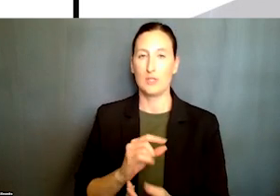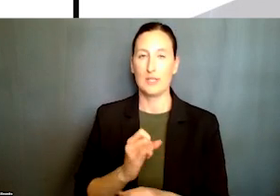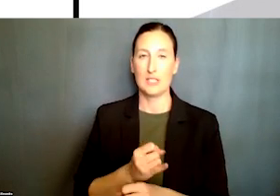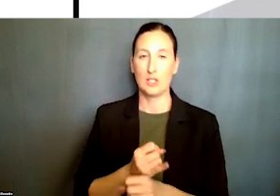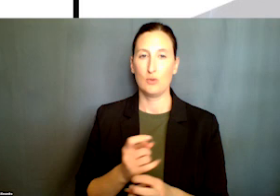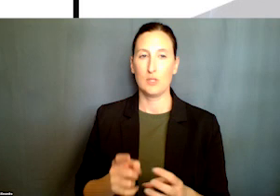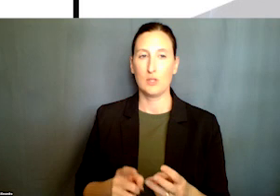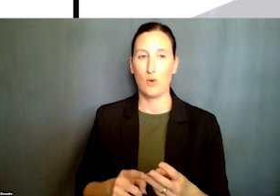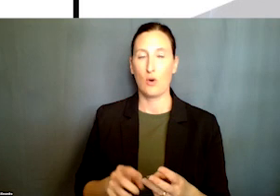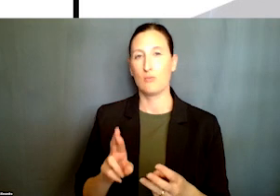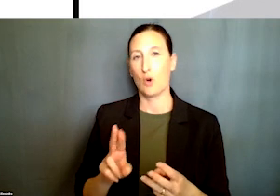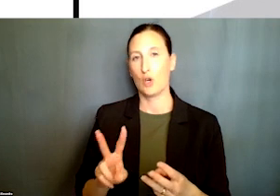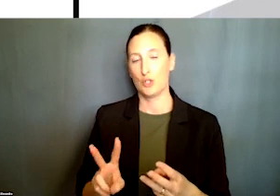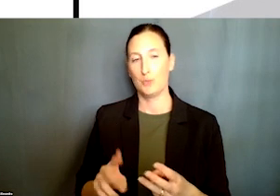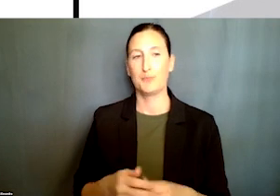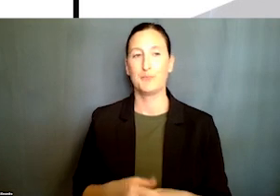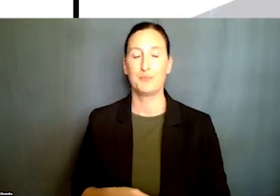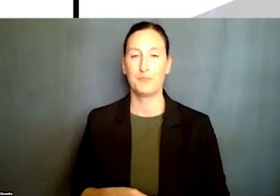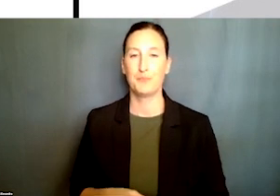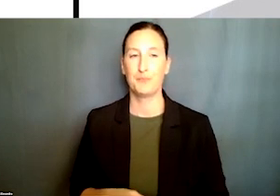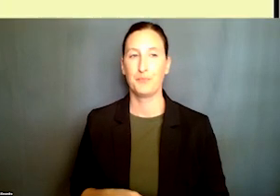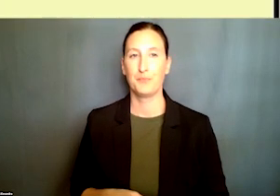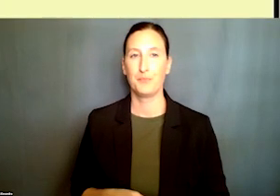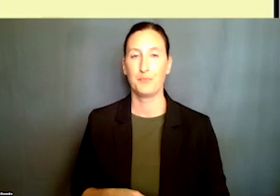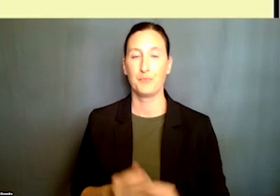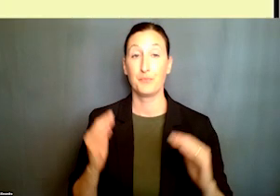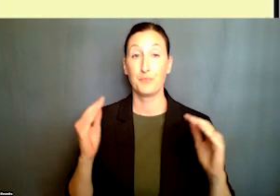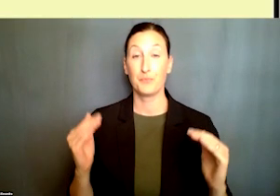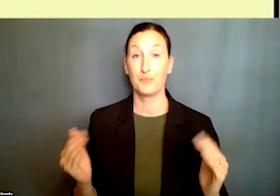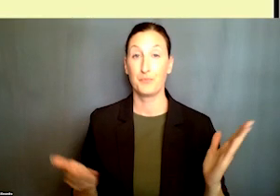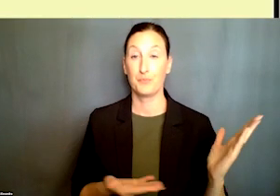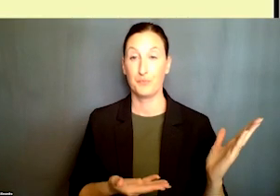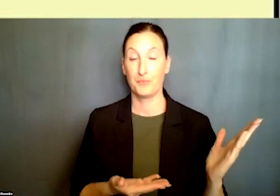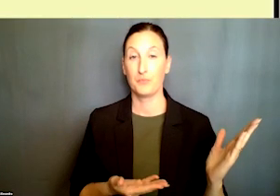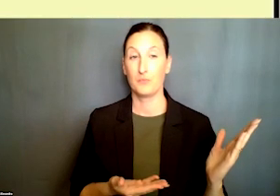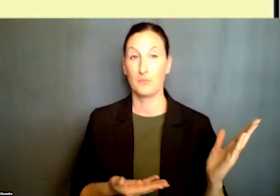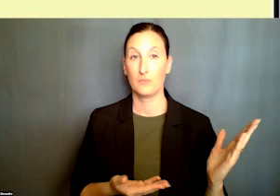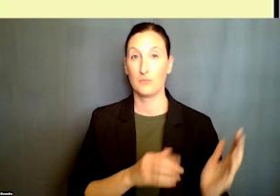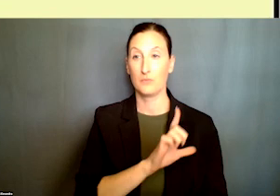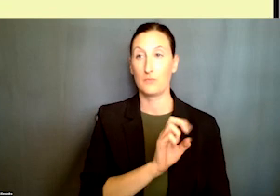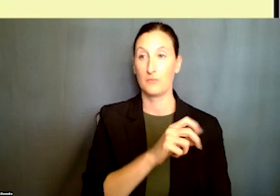That's LEAPS. Next is ASCEND. LEAPS is looking up,